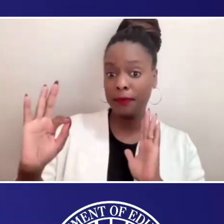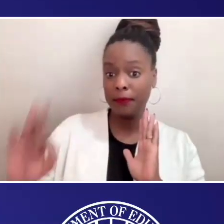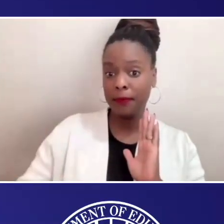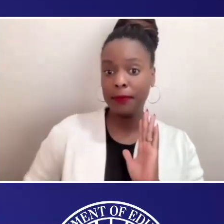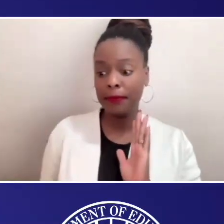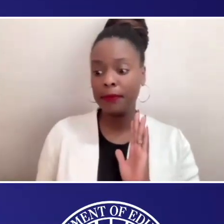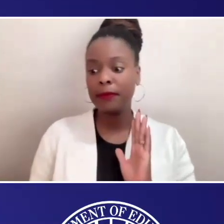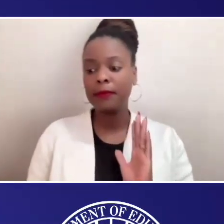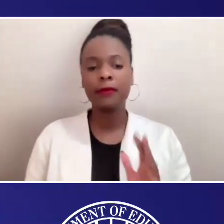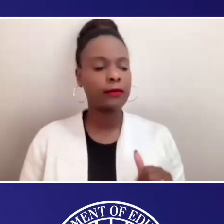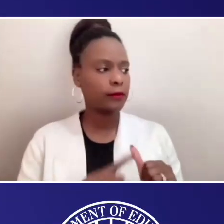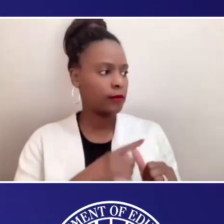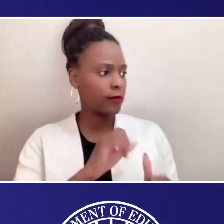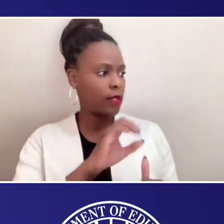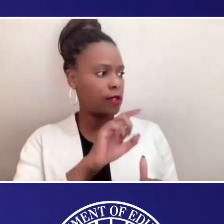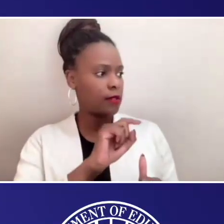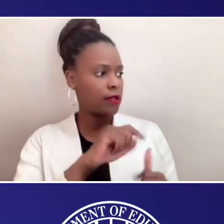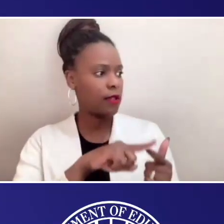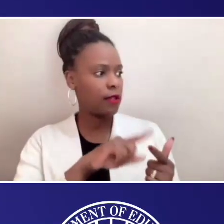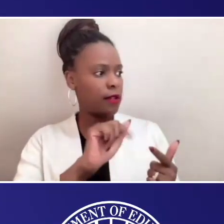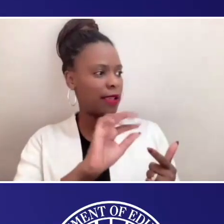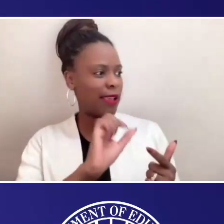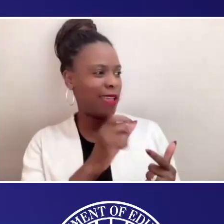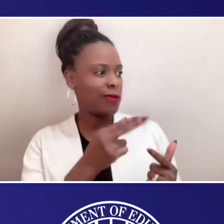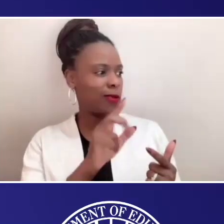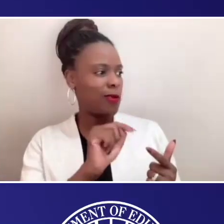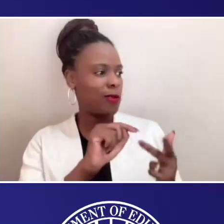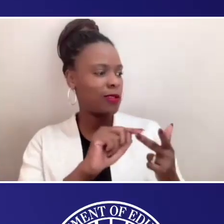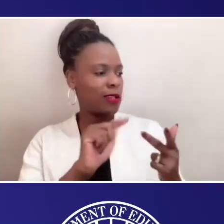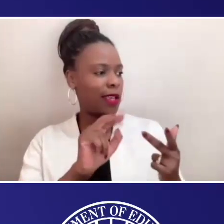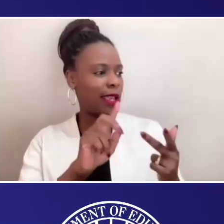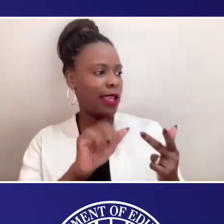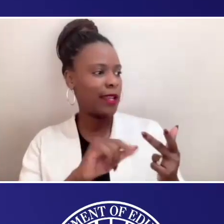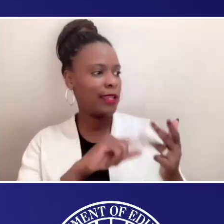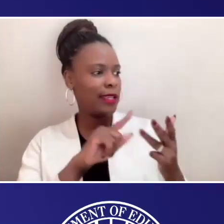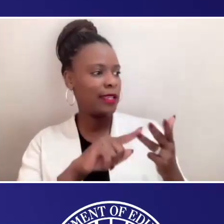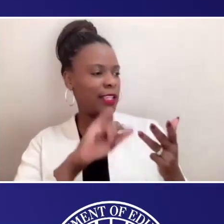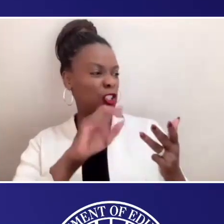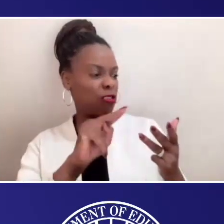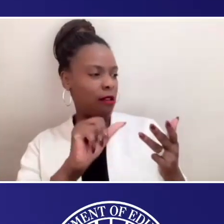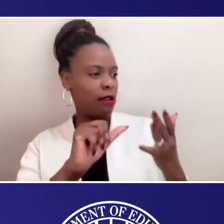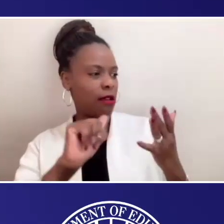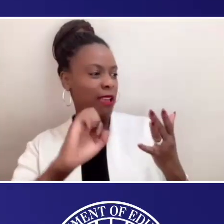First, we have Scott, then we have Alex Holt, then Andy, then Jenna, and Ashley. So we've got a lot,